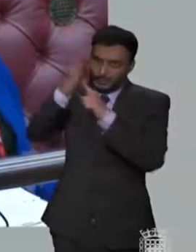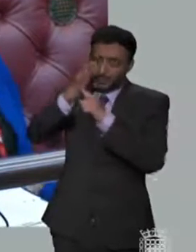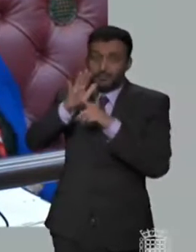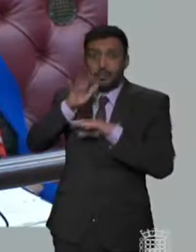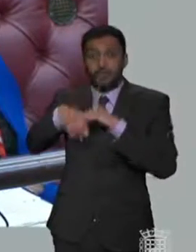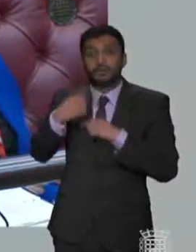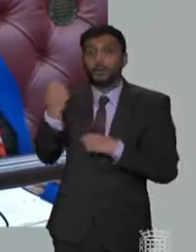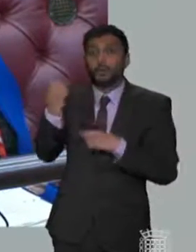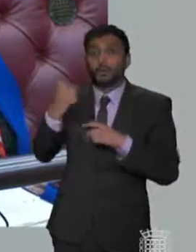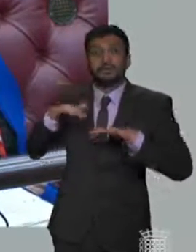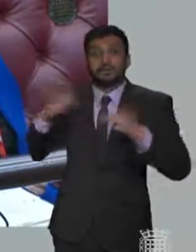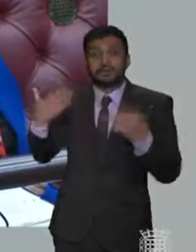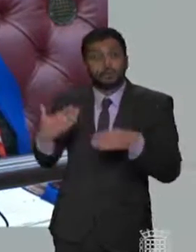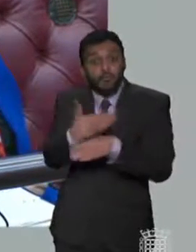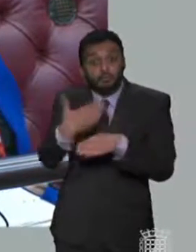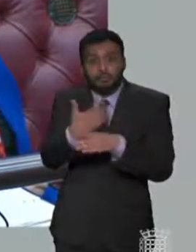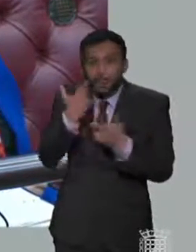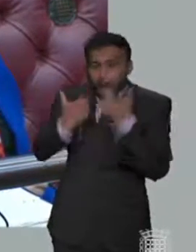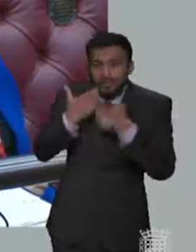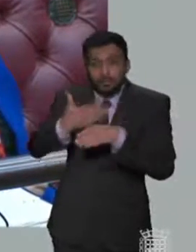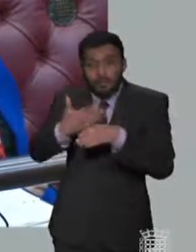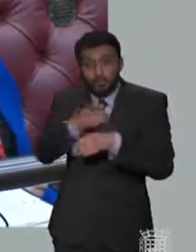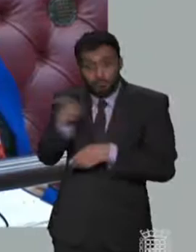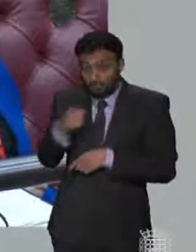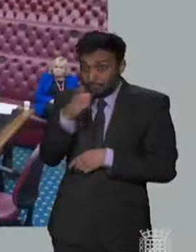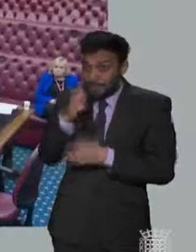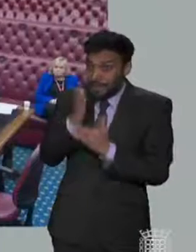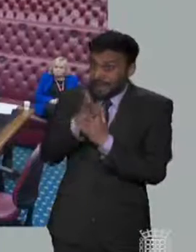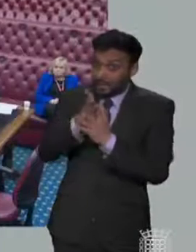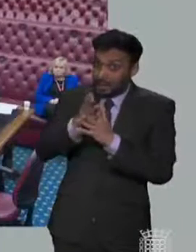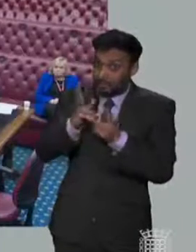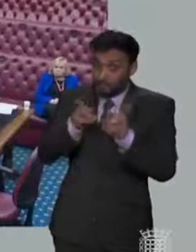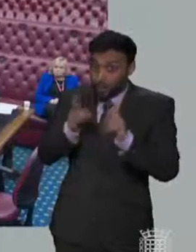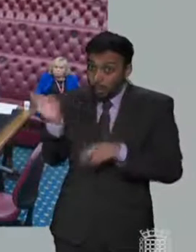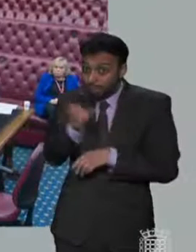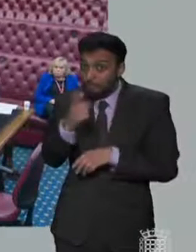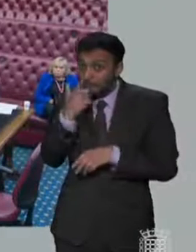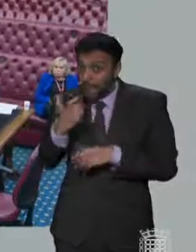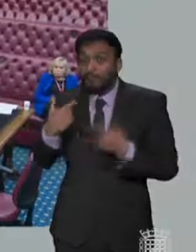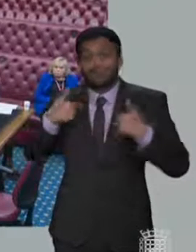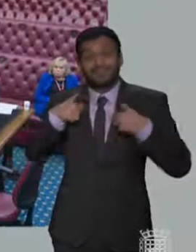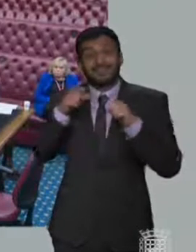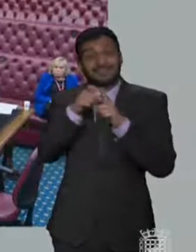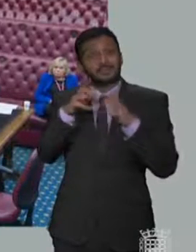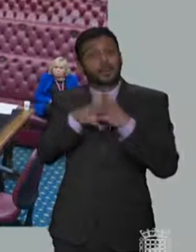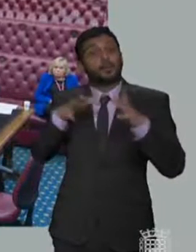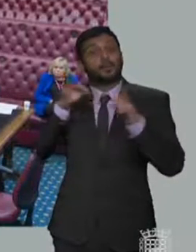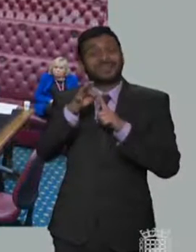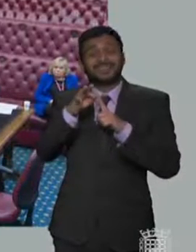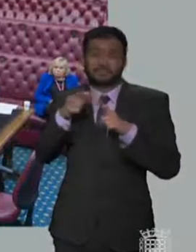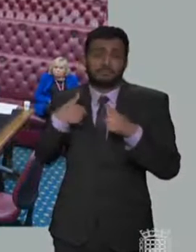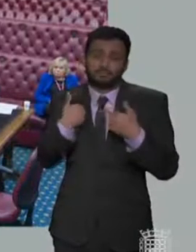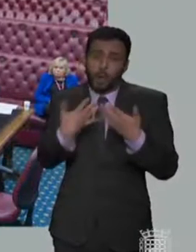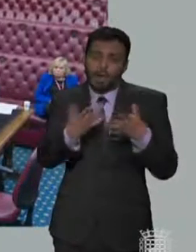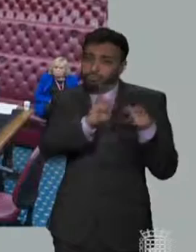be able to access bsl dwp helps deaf people access our services in a number of ways and